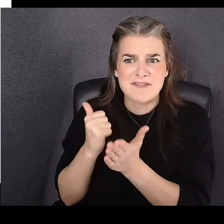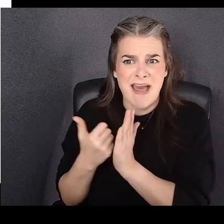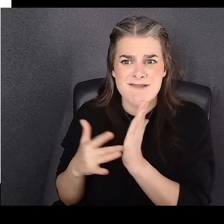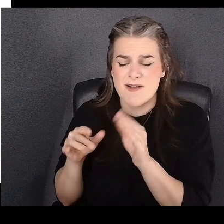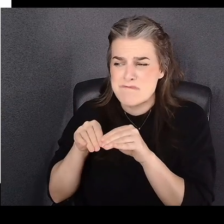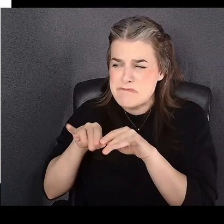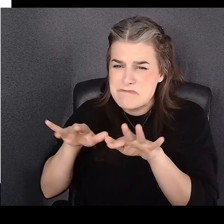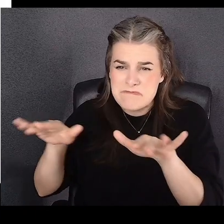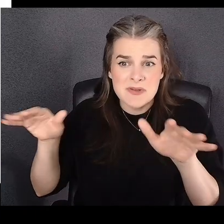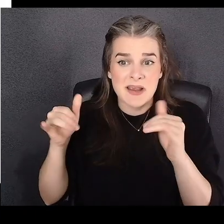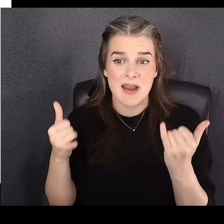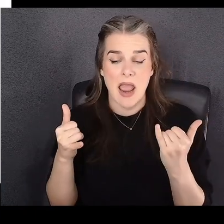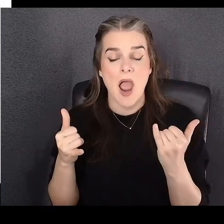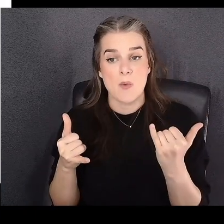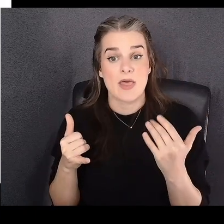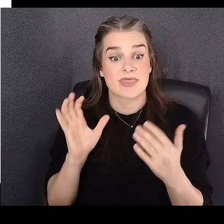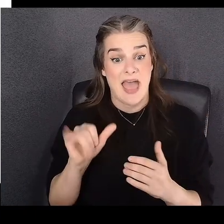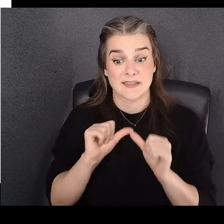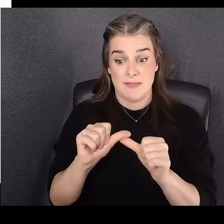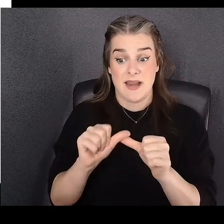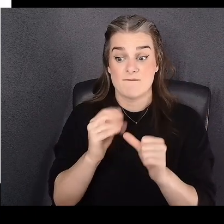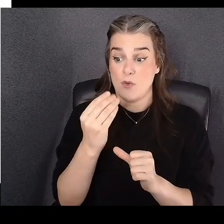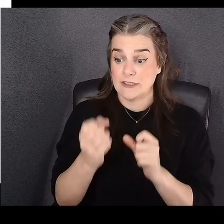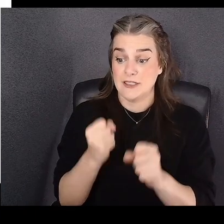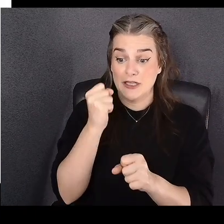as long as I've been here, to support folks in their individual technology.